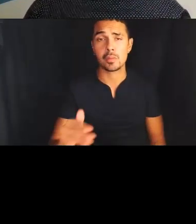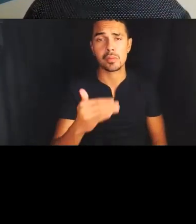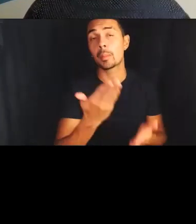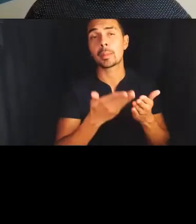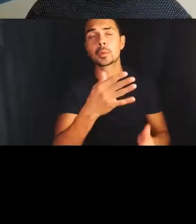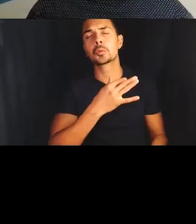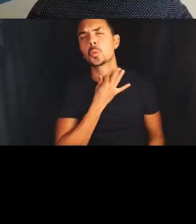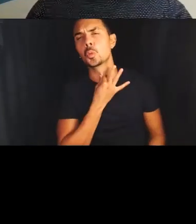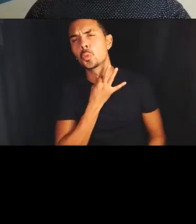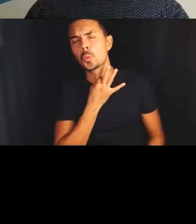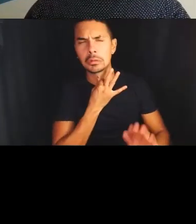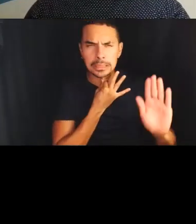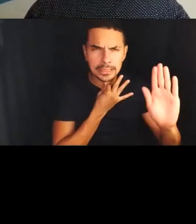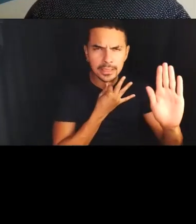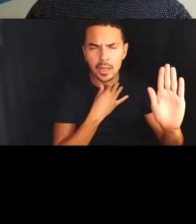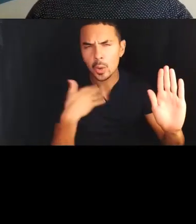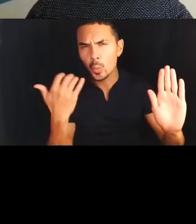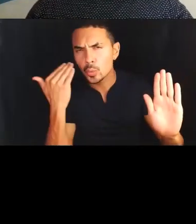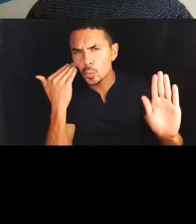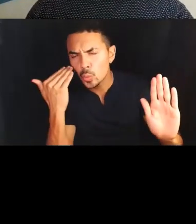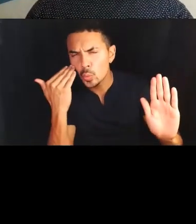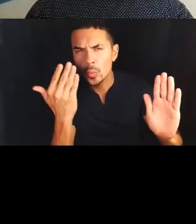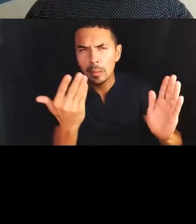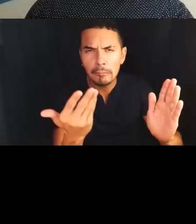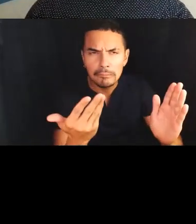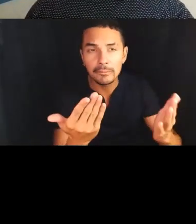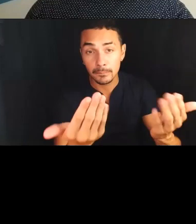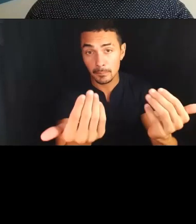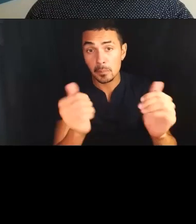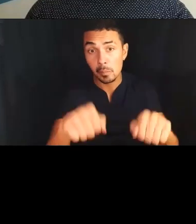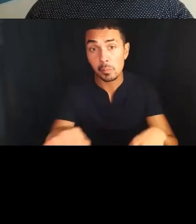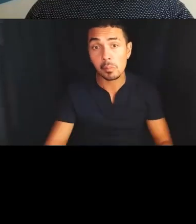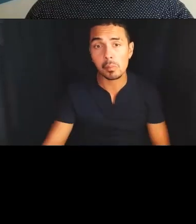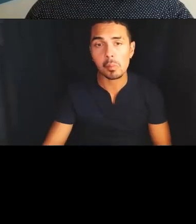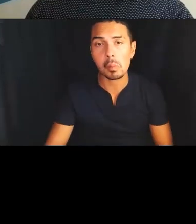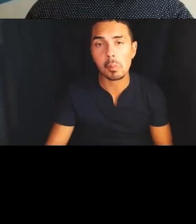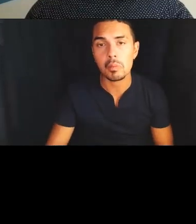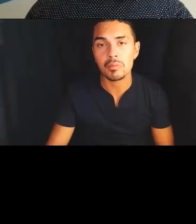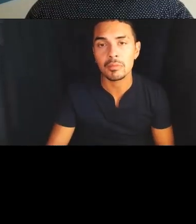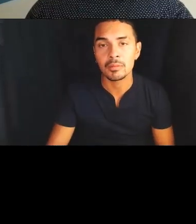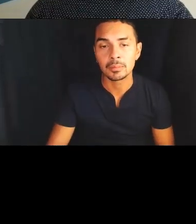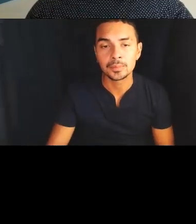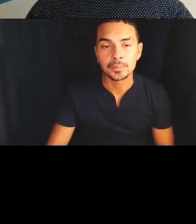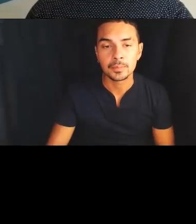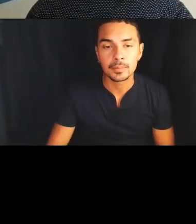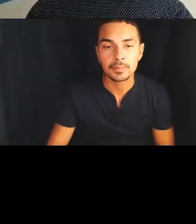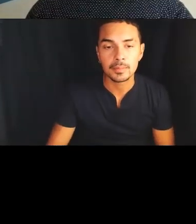or wanna know if they might have existed? And please share them in the chat or in Poll Everywhere.